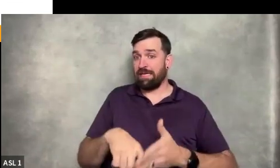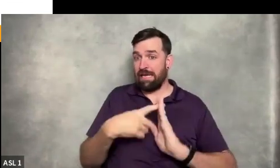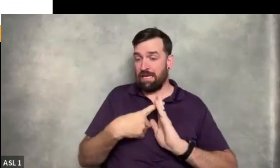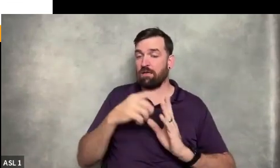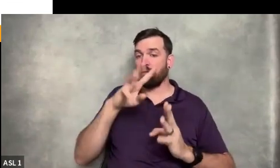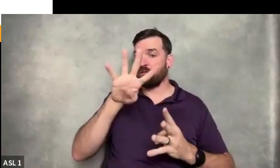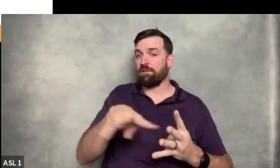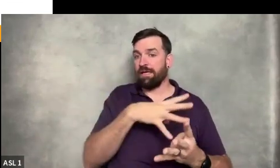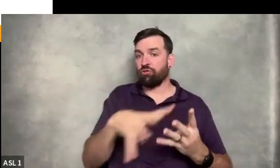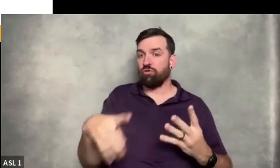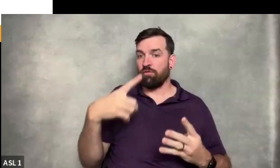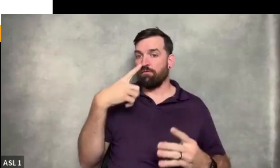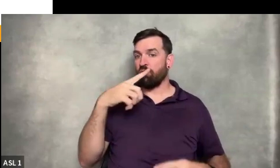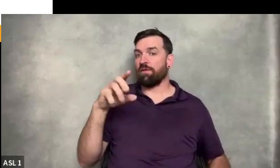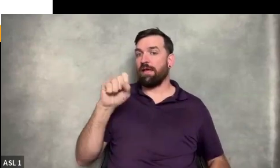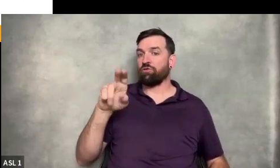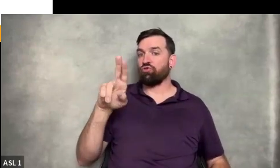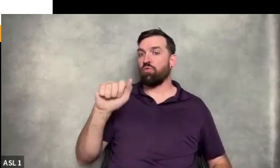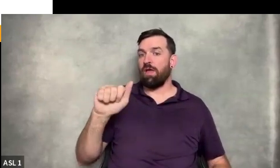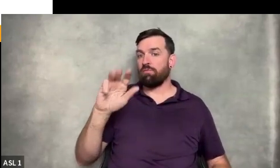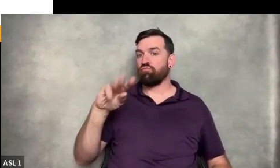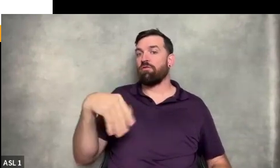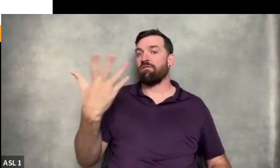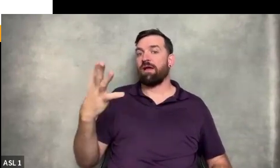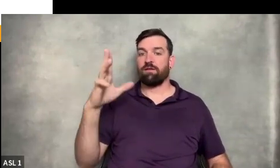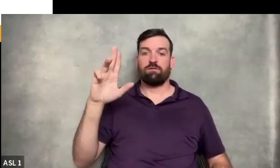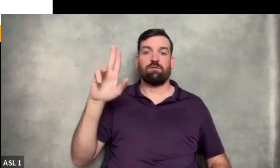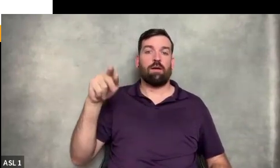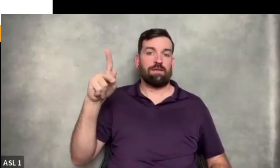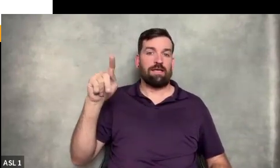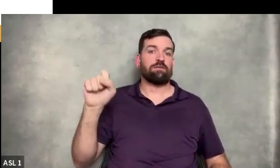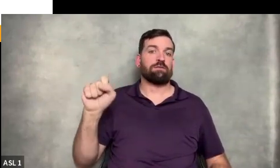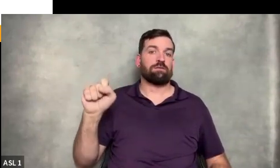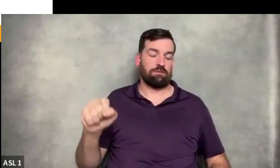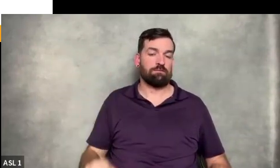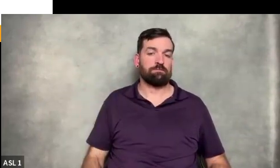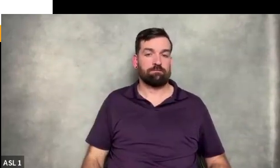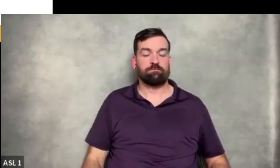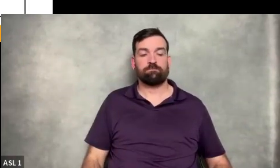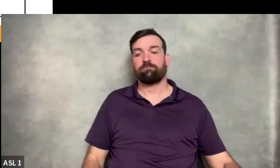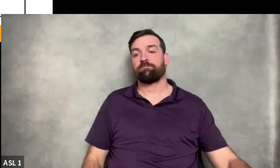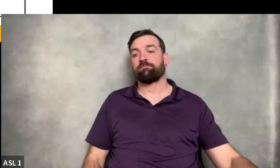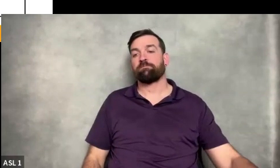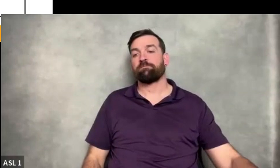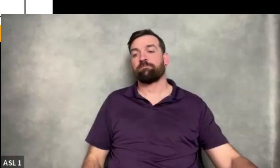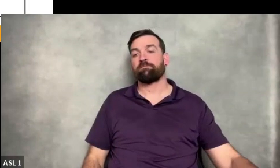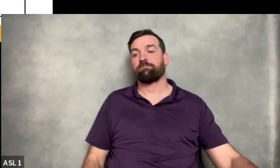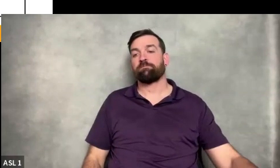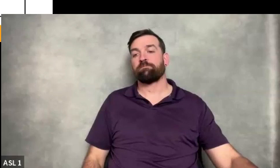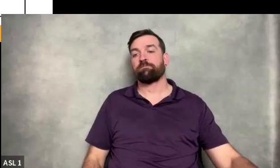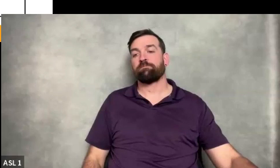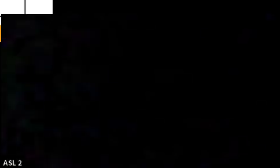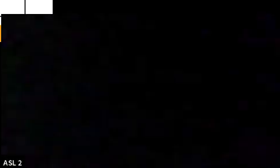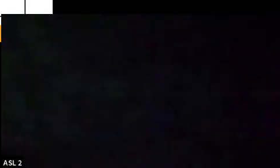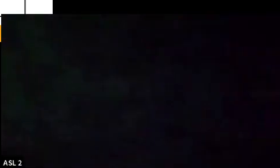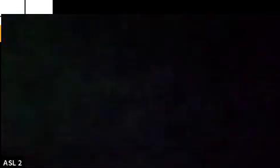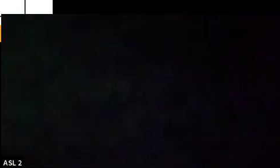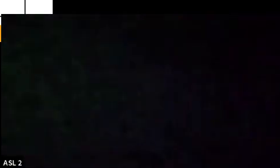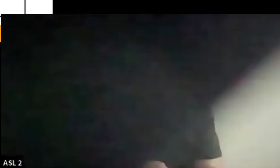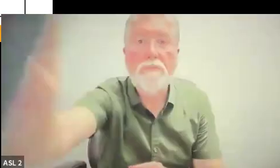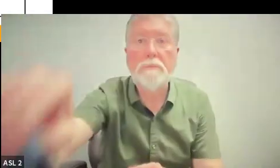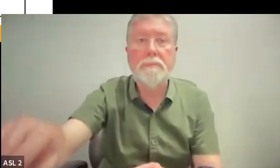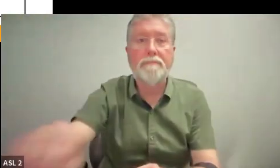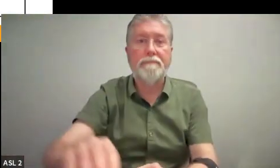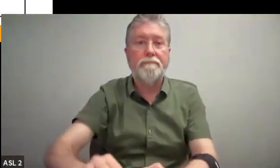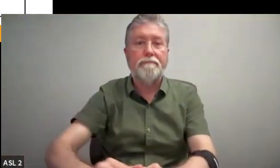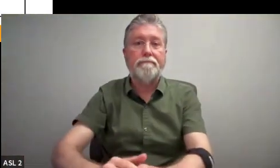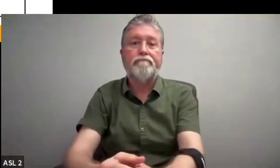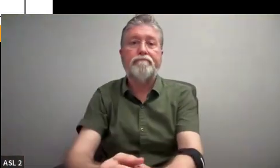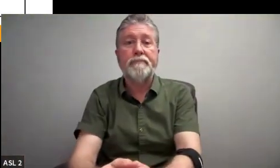for the SUA to provide status updates. Let's go on to example two. Okay,